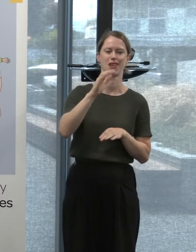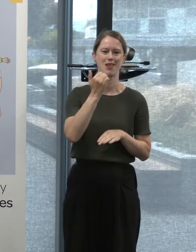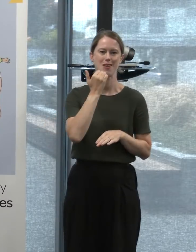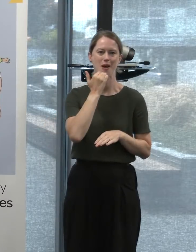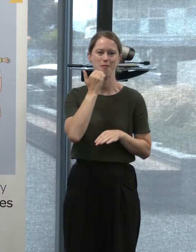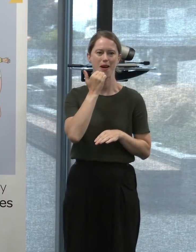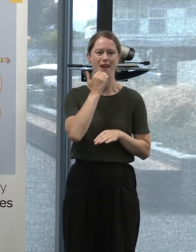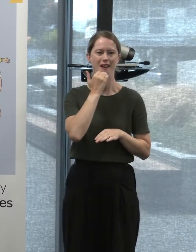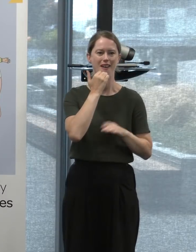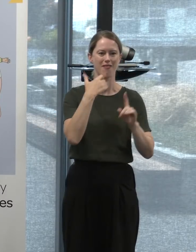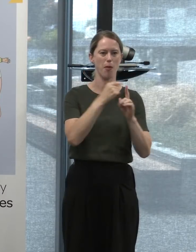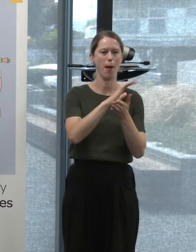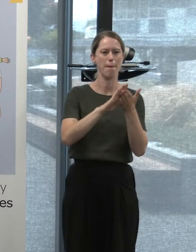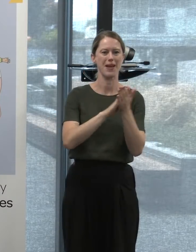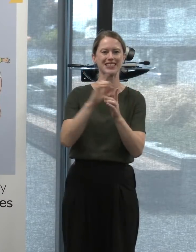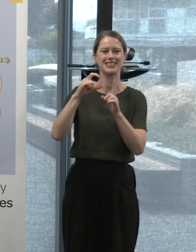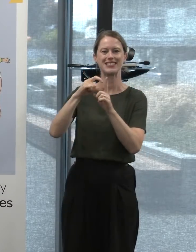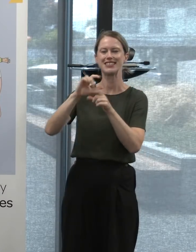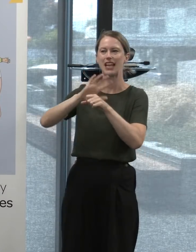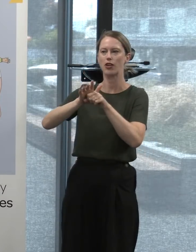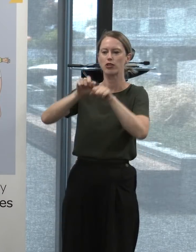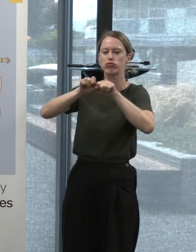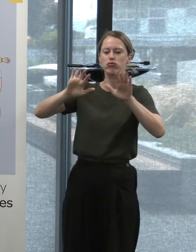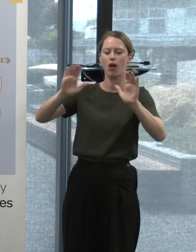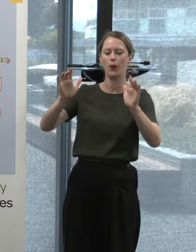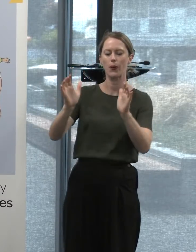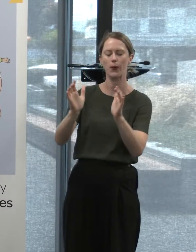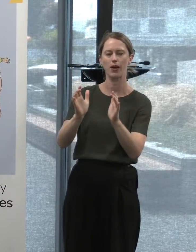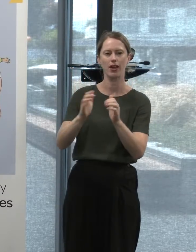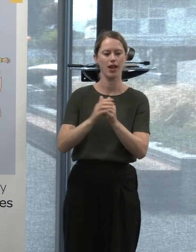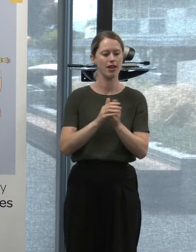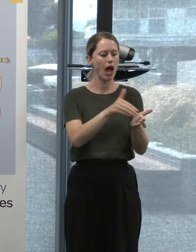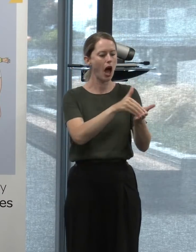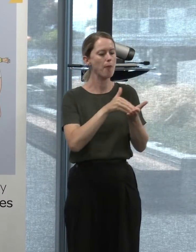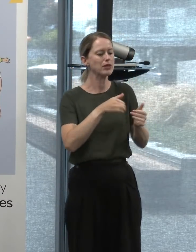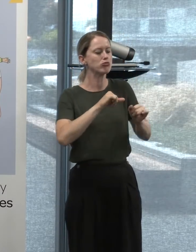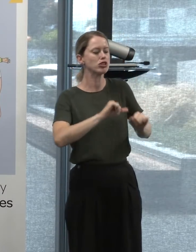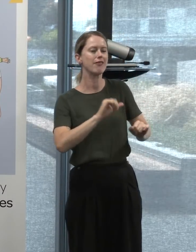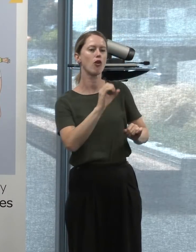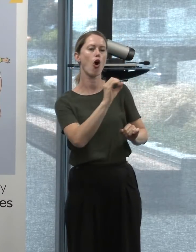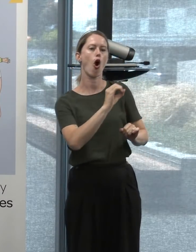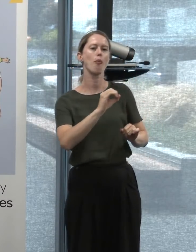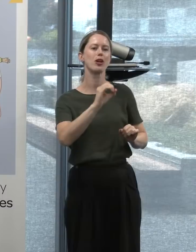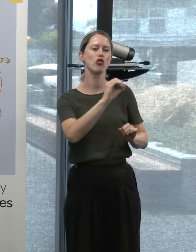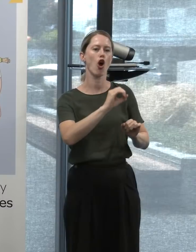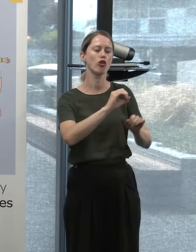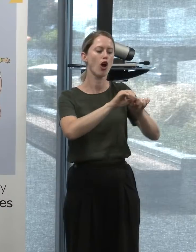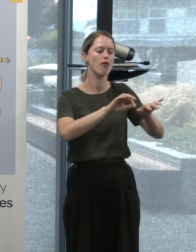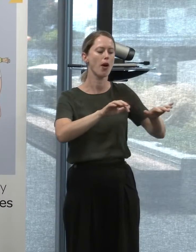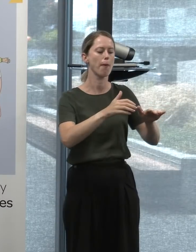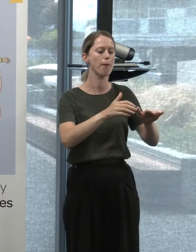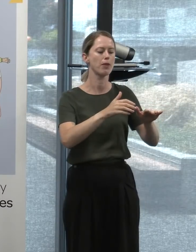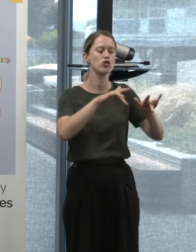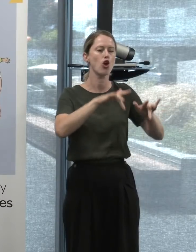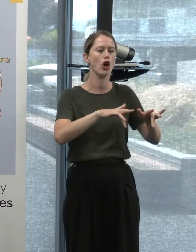that, we say thank you. Those high rates of vaccination